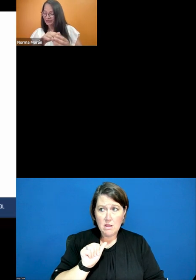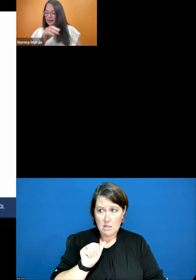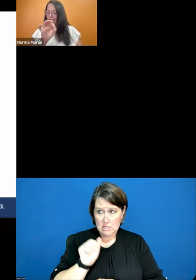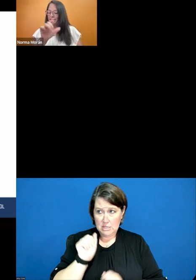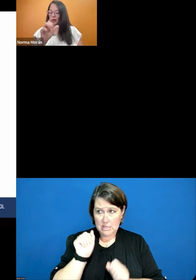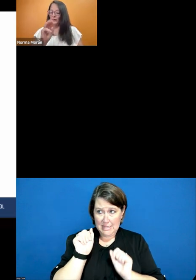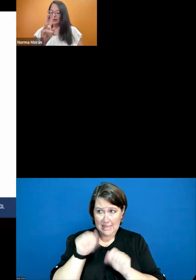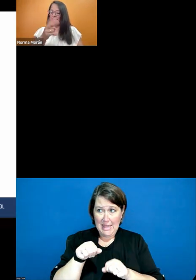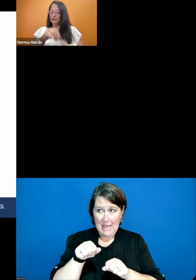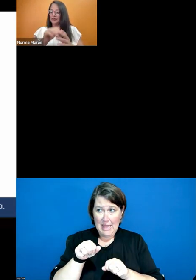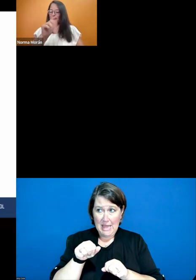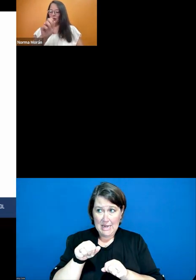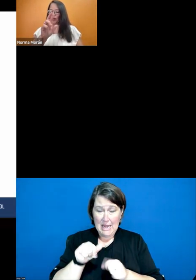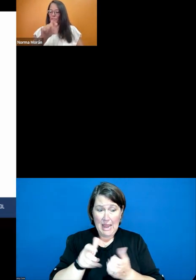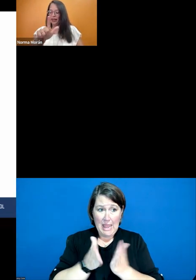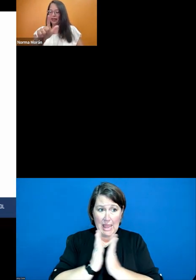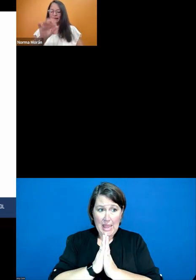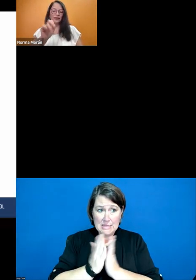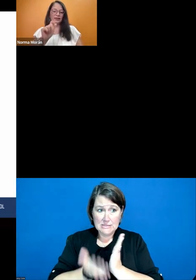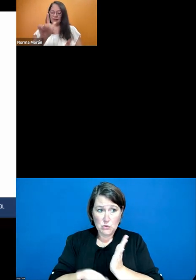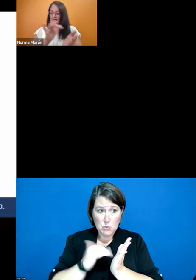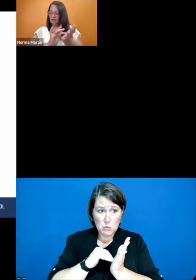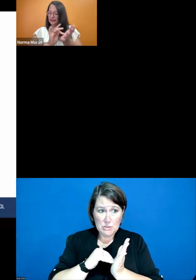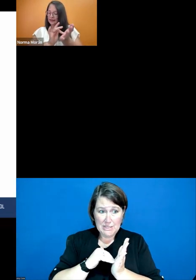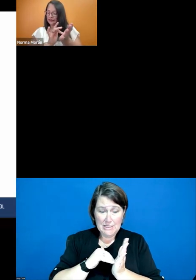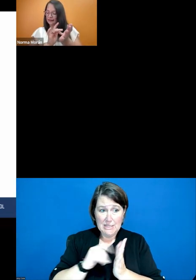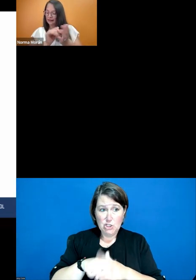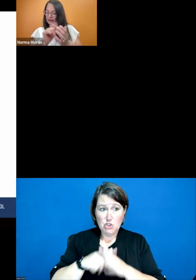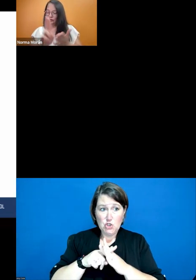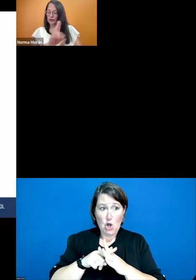ask you to restart your introduction?